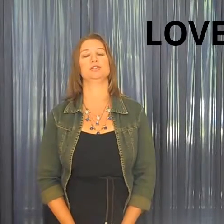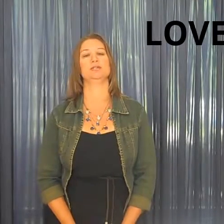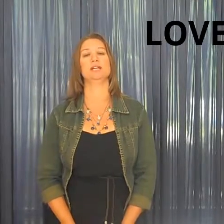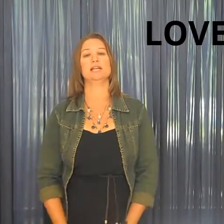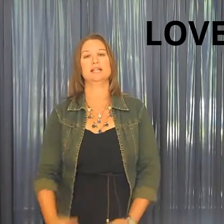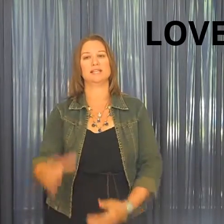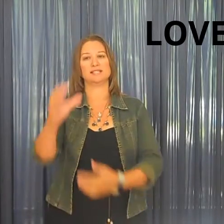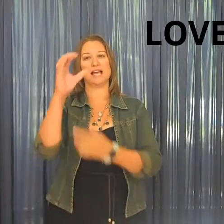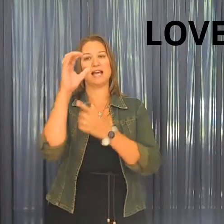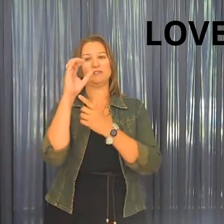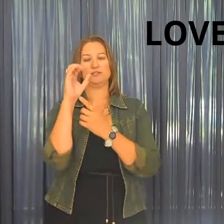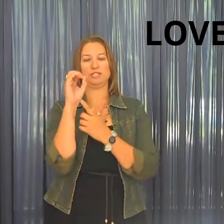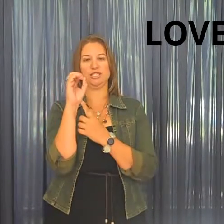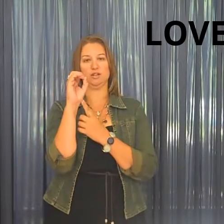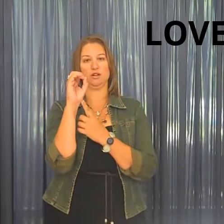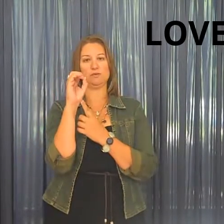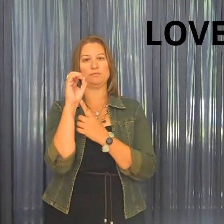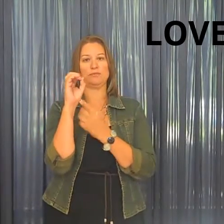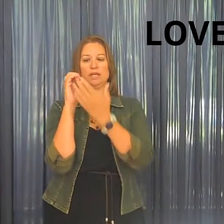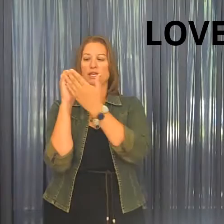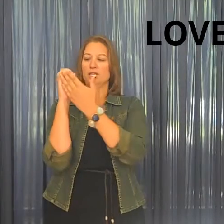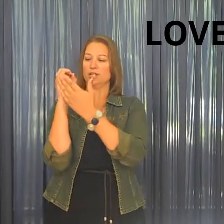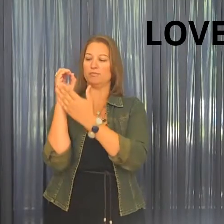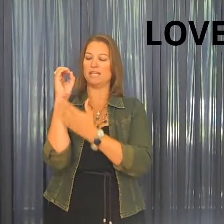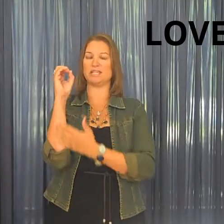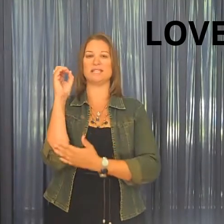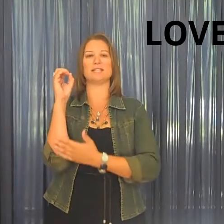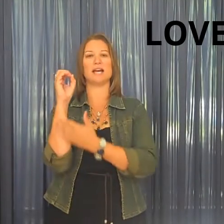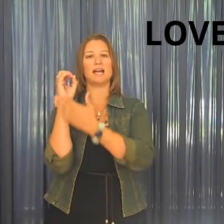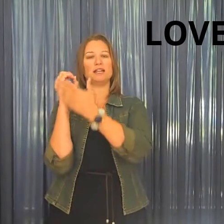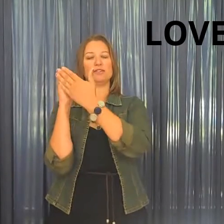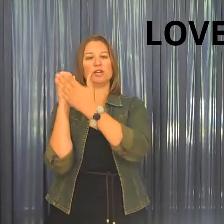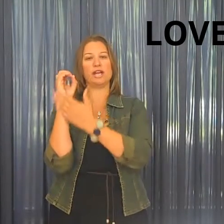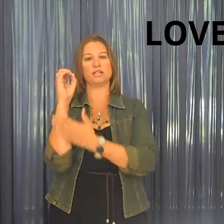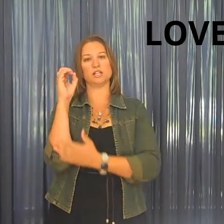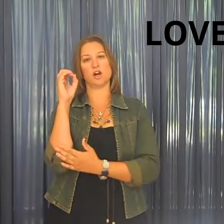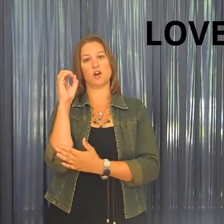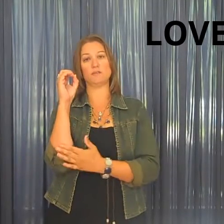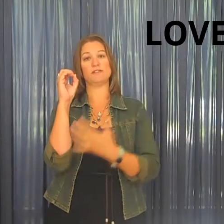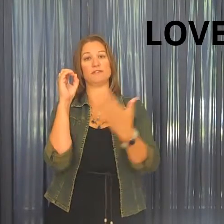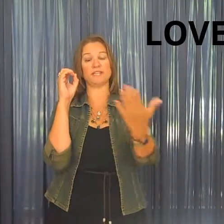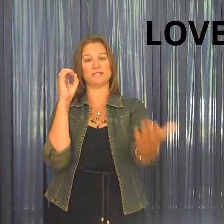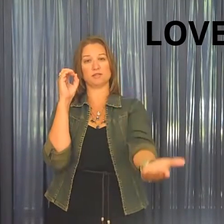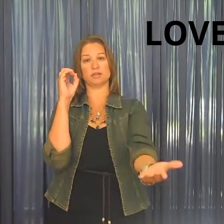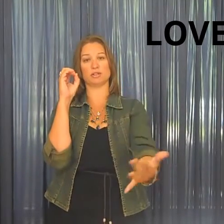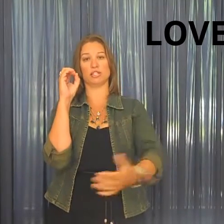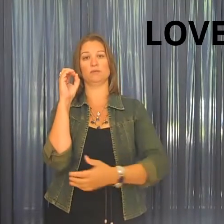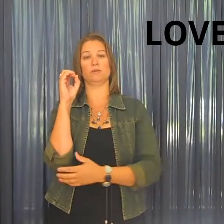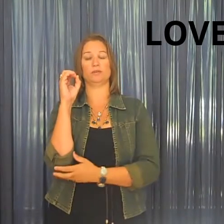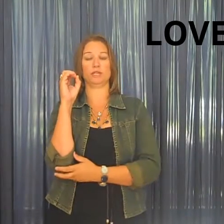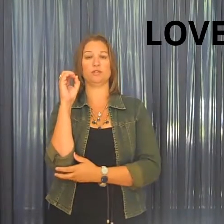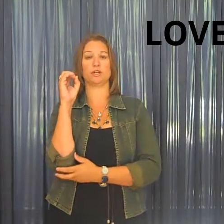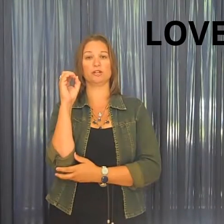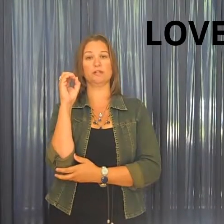do the sign for zero. The pinky side of your hand and arm faces the person with which you are